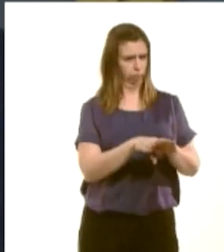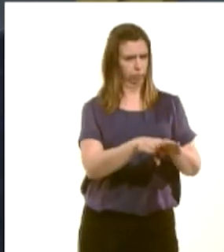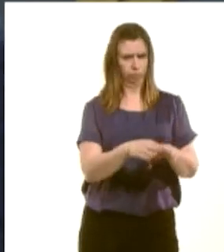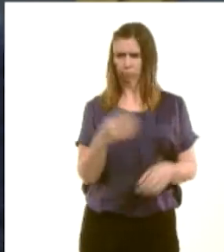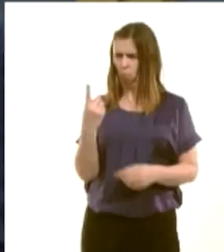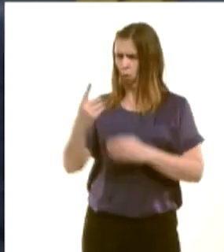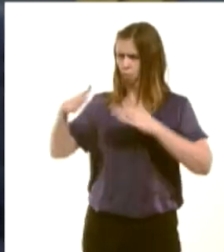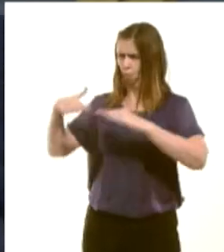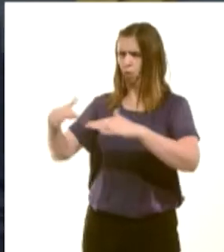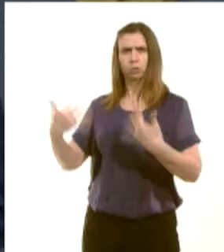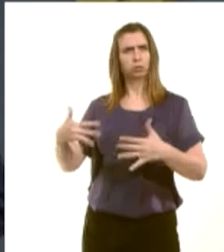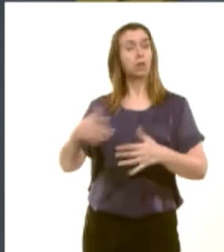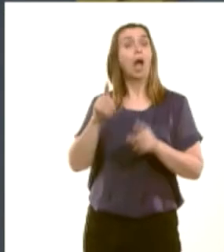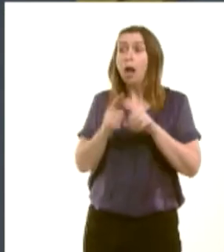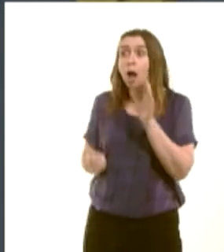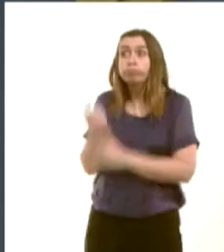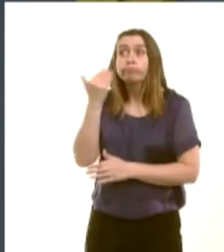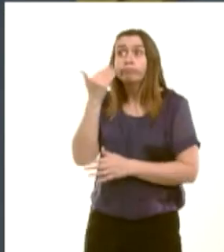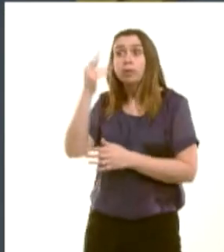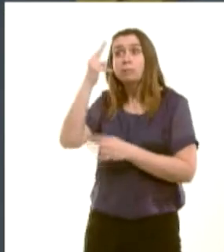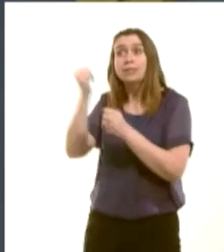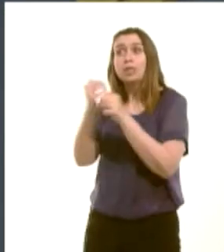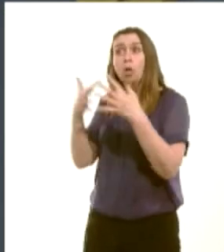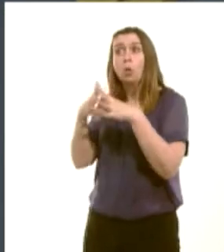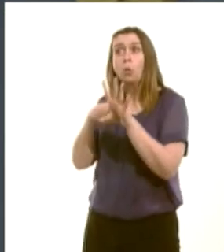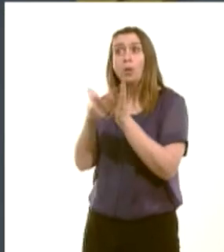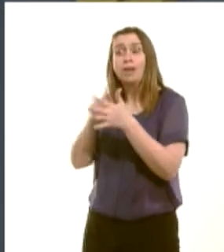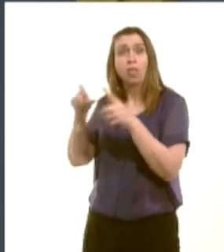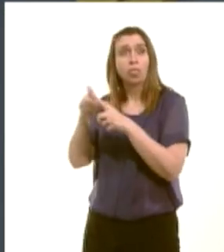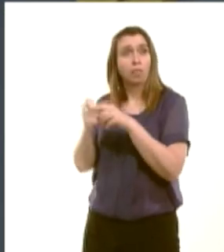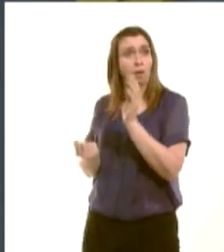Ysbyty Gwynedd recently, where a constituent of mine was kept overnight recovering from